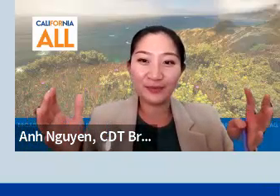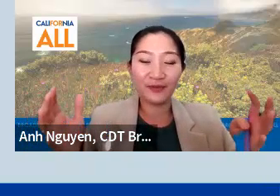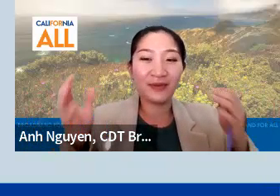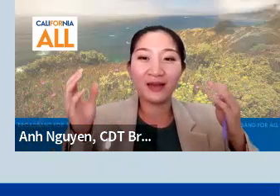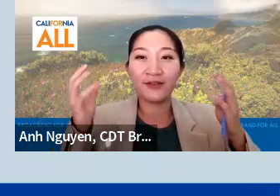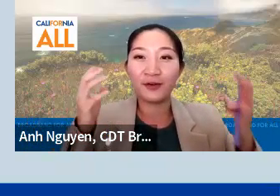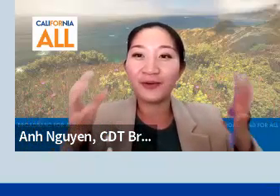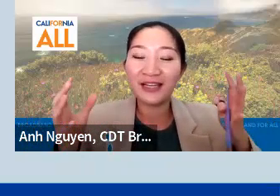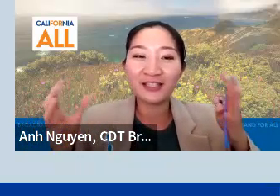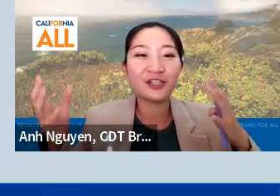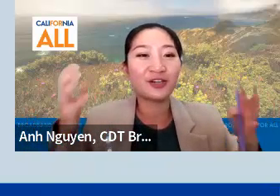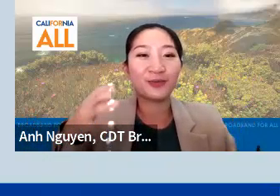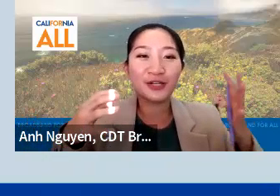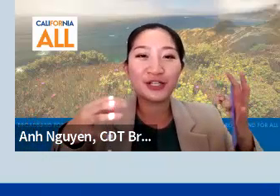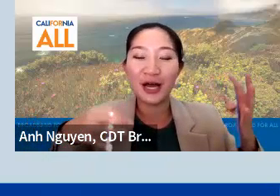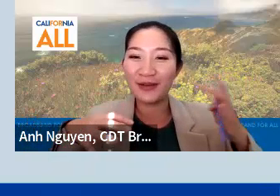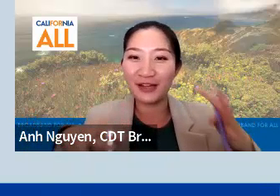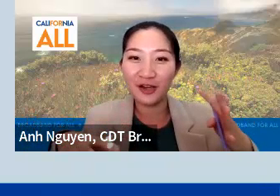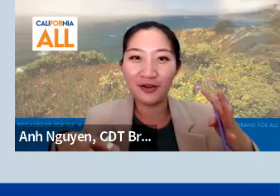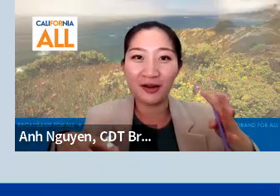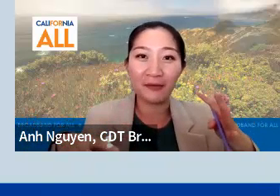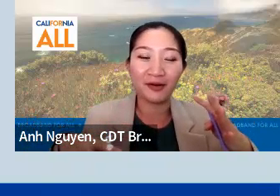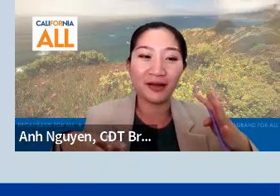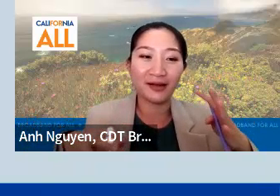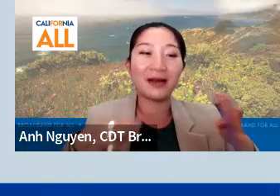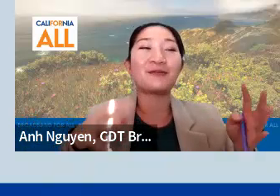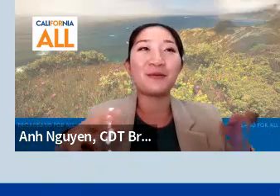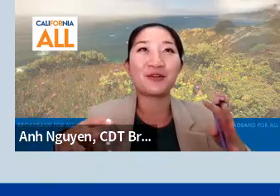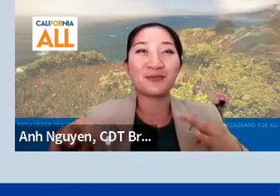and what we've been having our working session, our workshop, and here, at a outcome area,